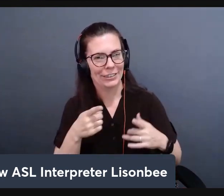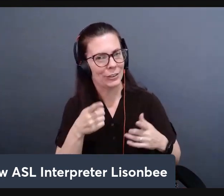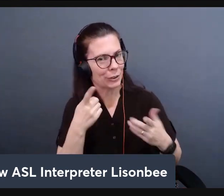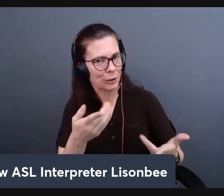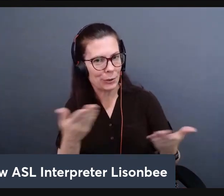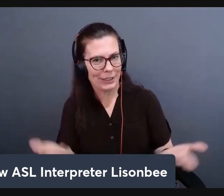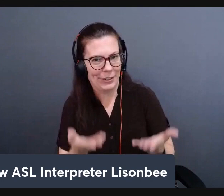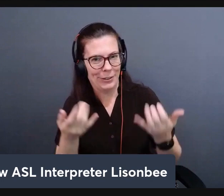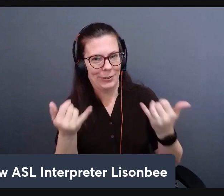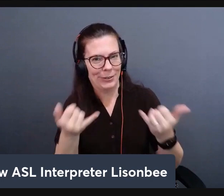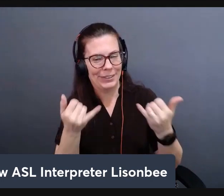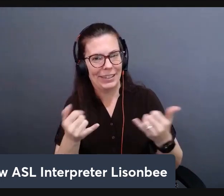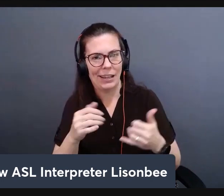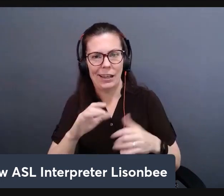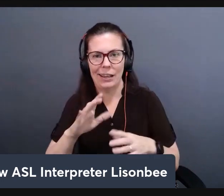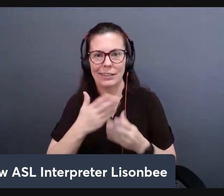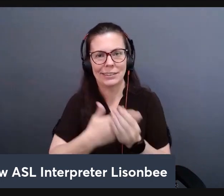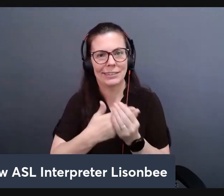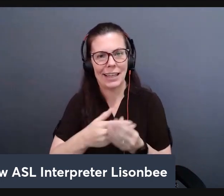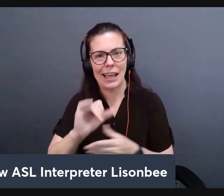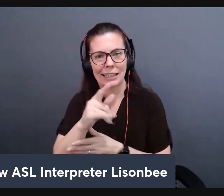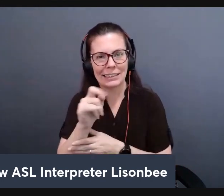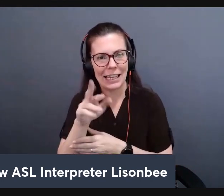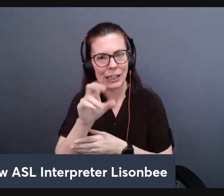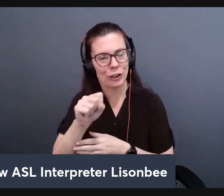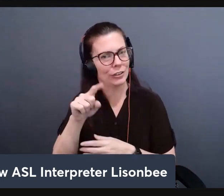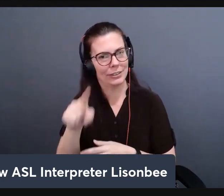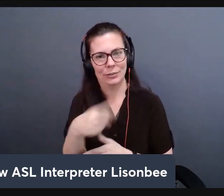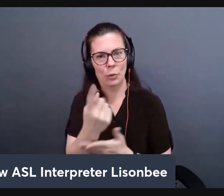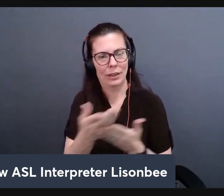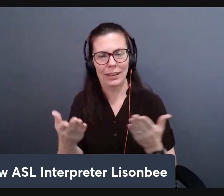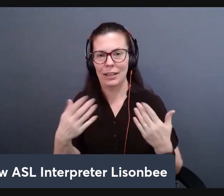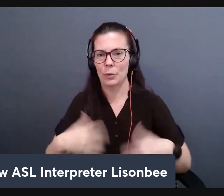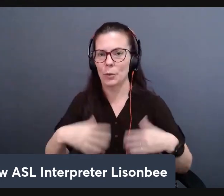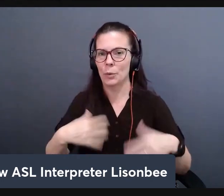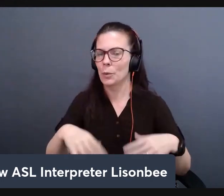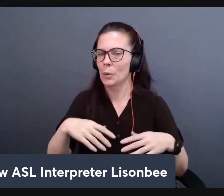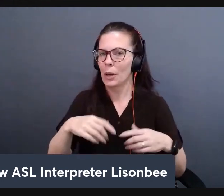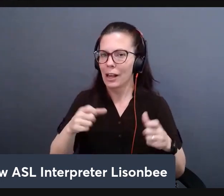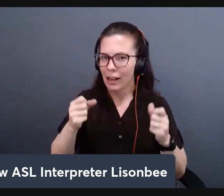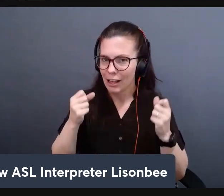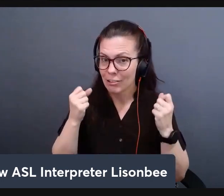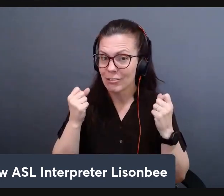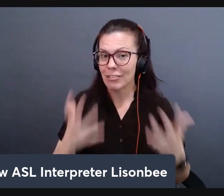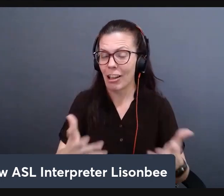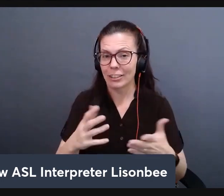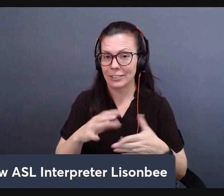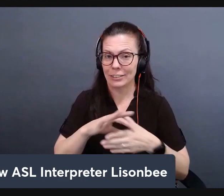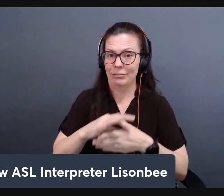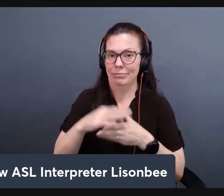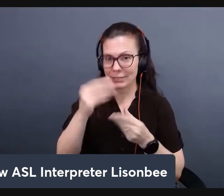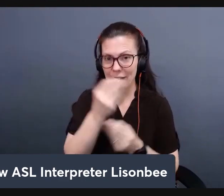because containers is one of those things that man, there is a lot of content out there,